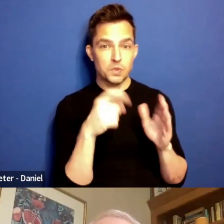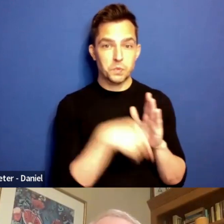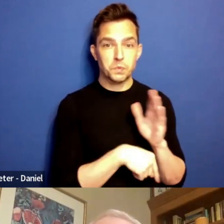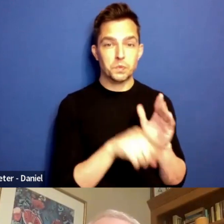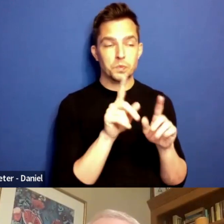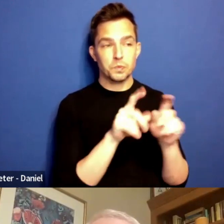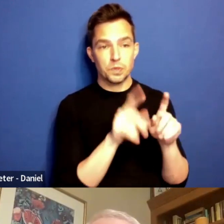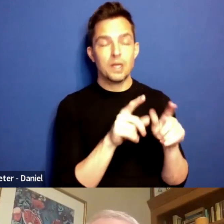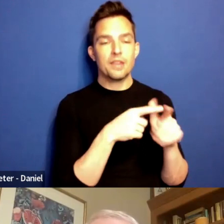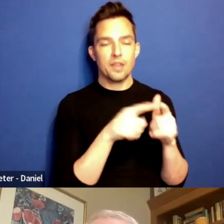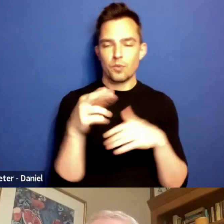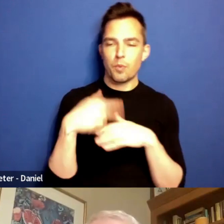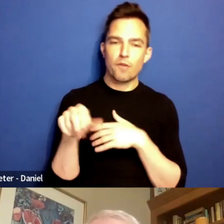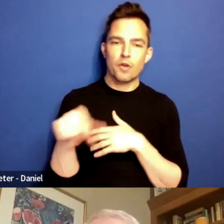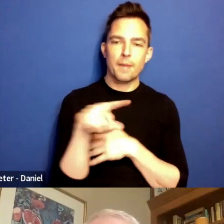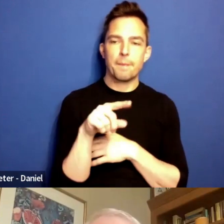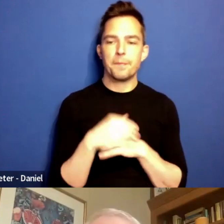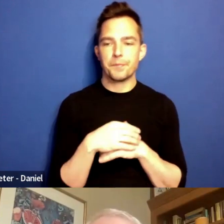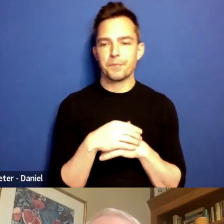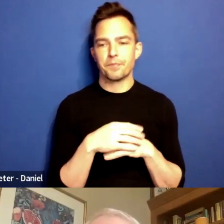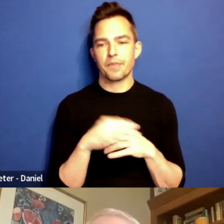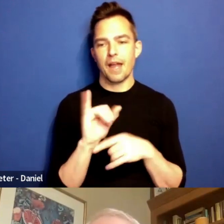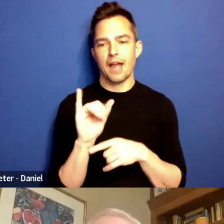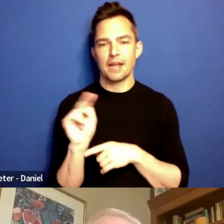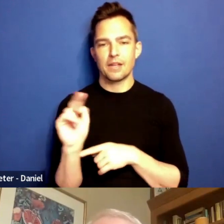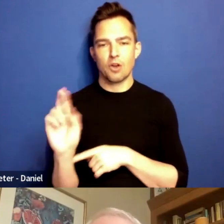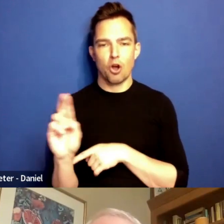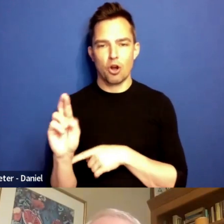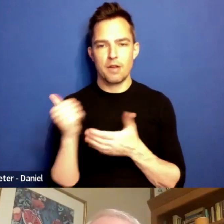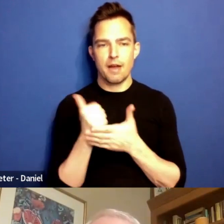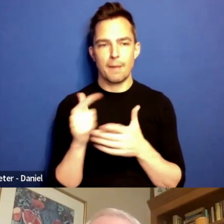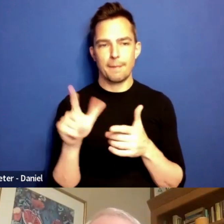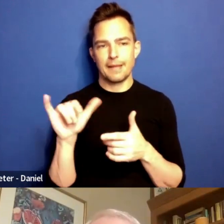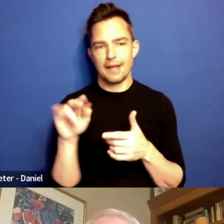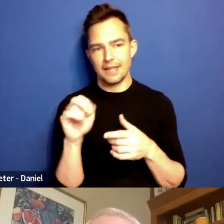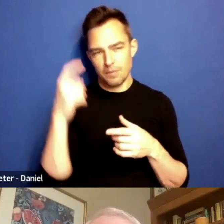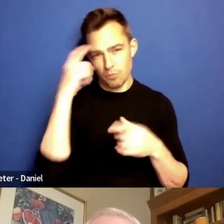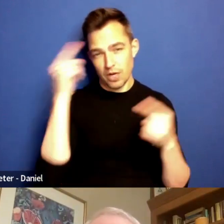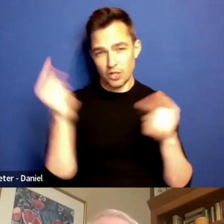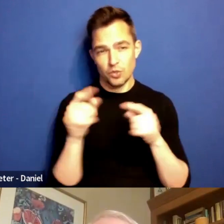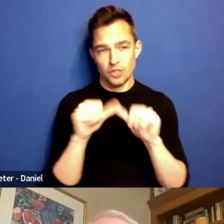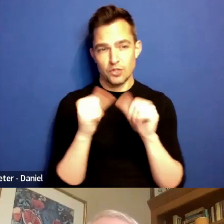to the I&R helpline of our Brain Injury Association of Ohio. So